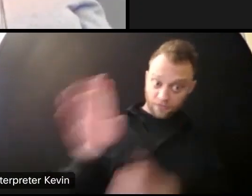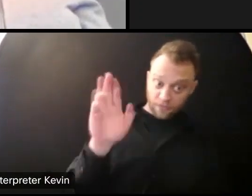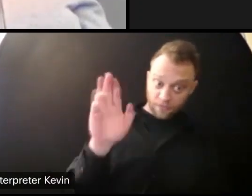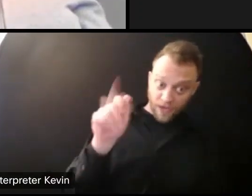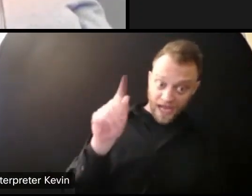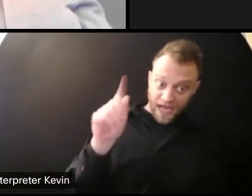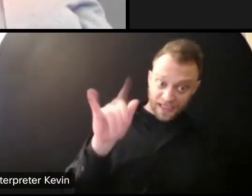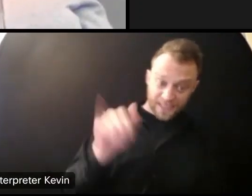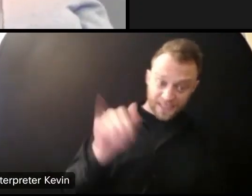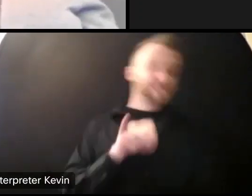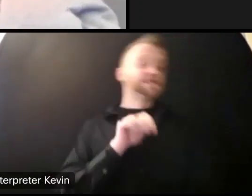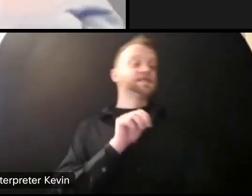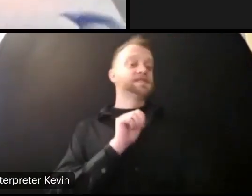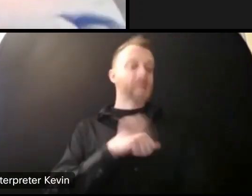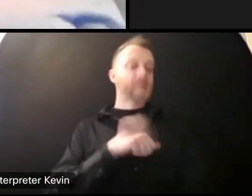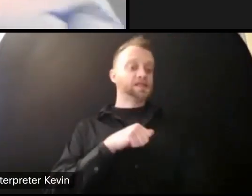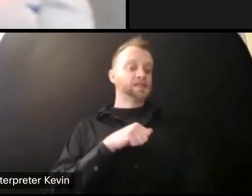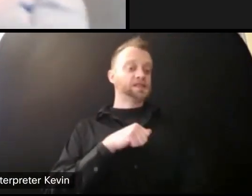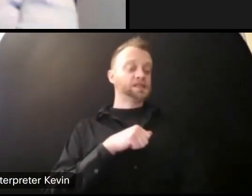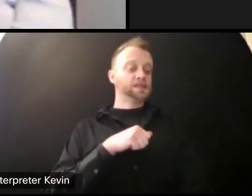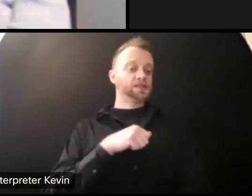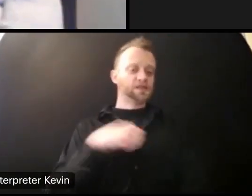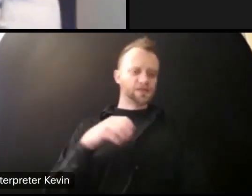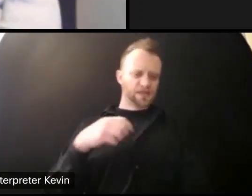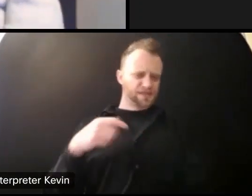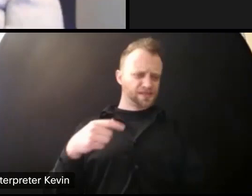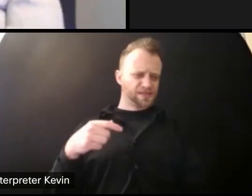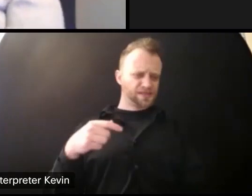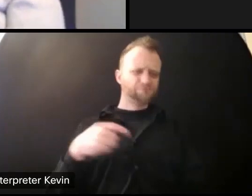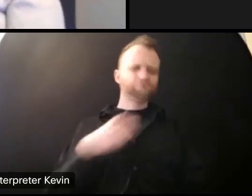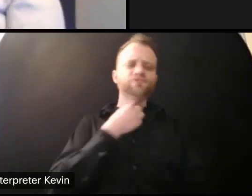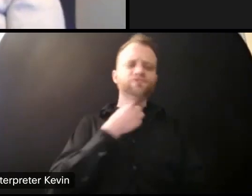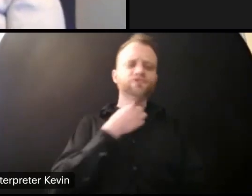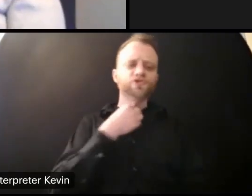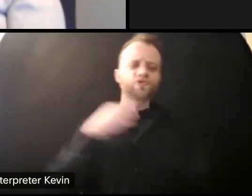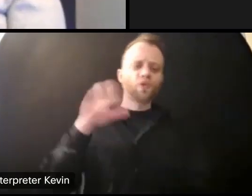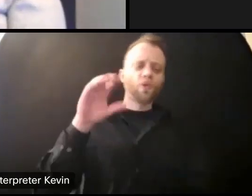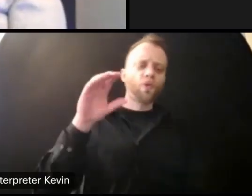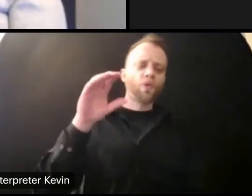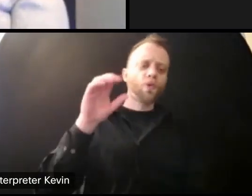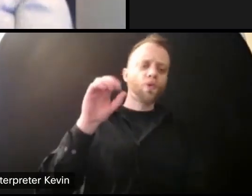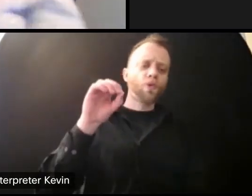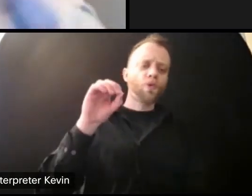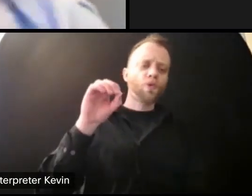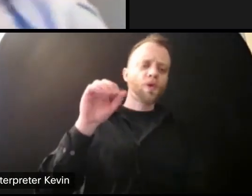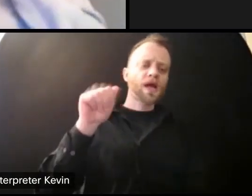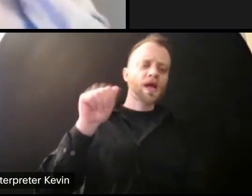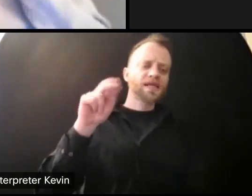My question is does OANC have any guidance on ANCs sharing employees.